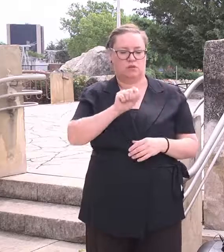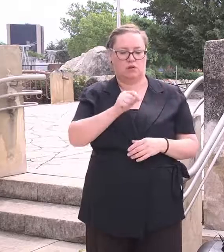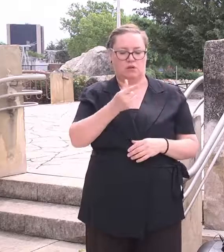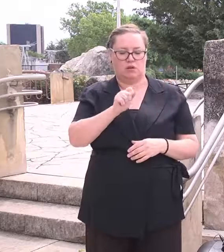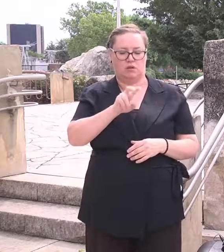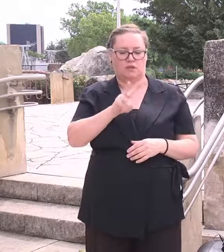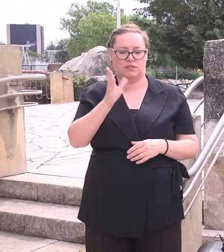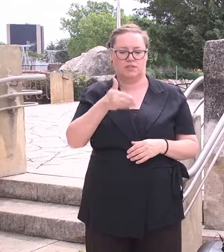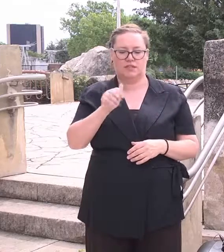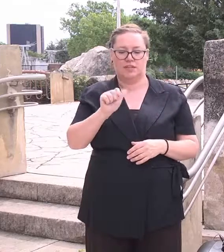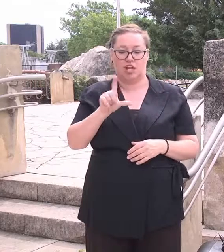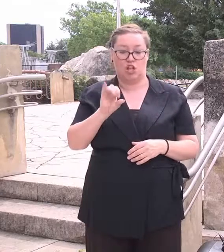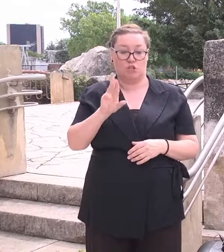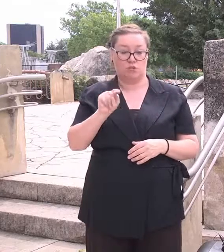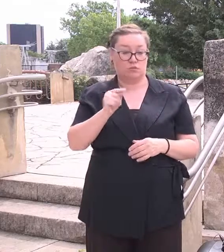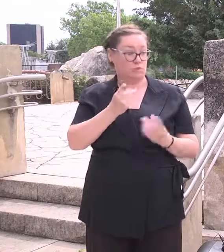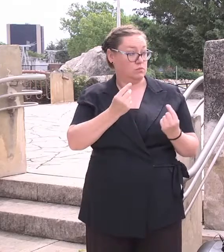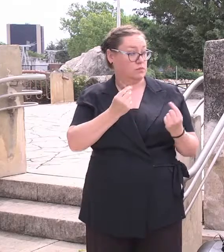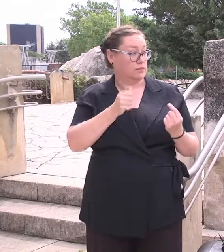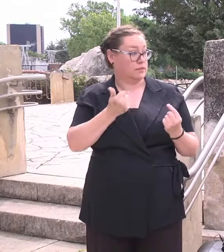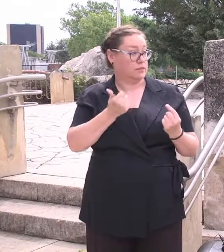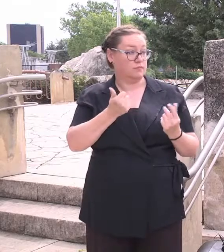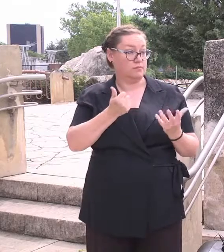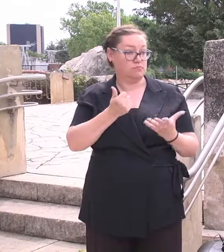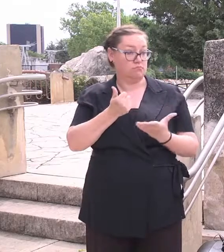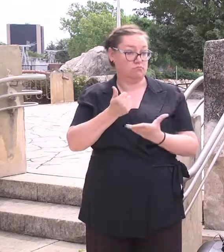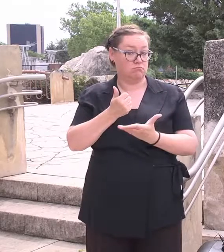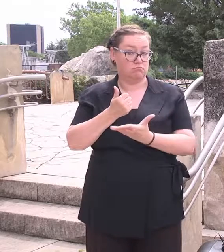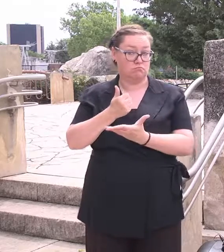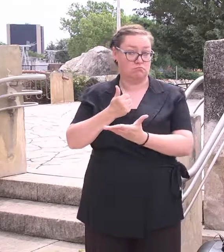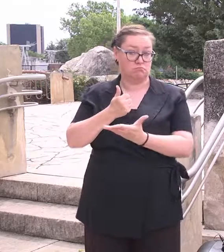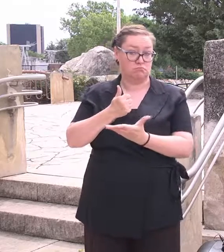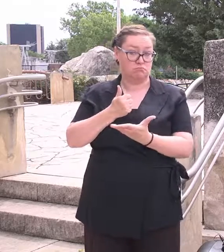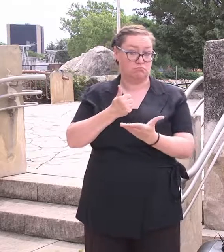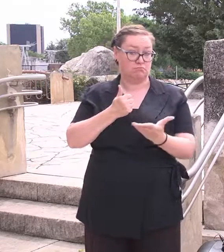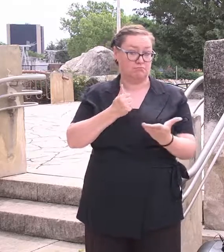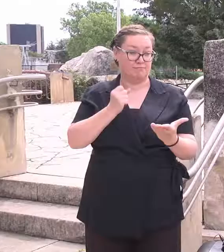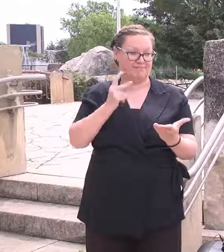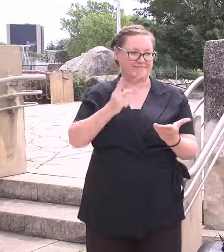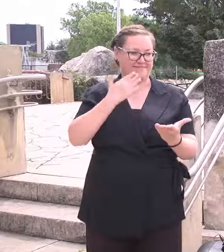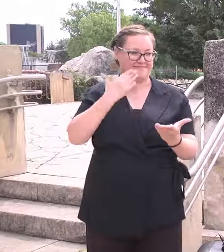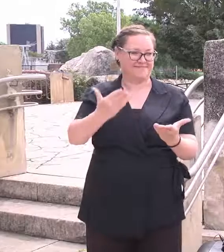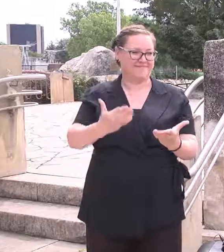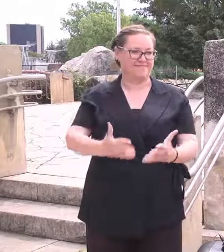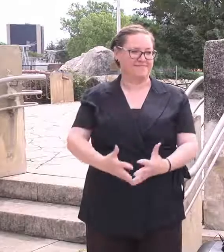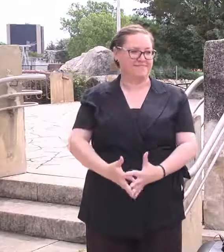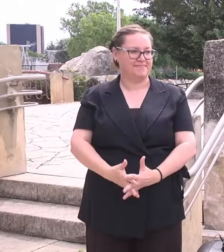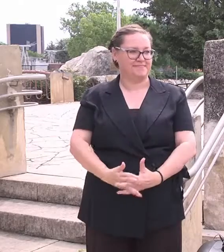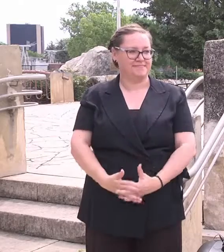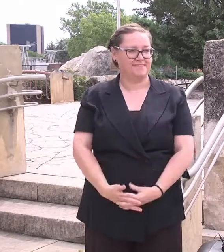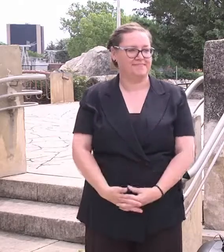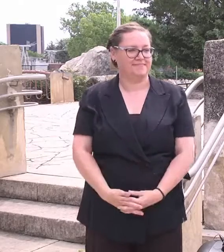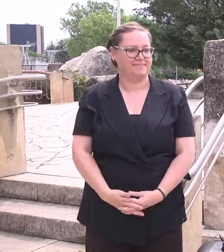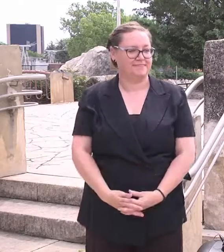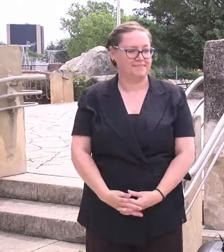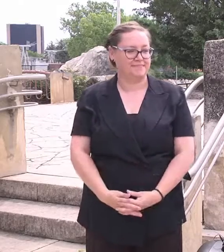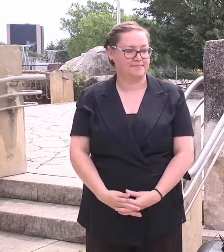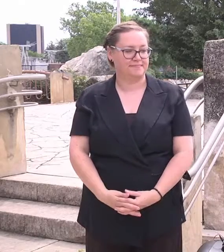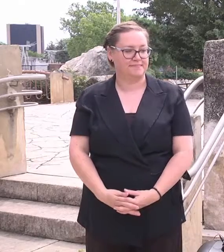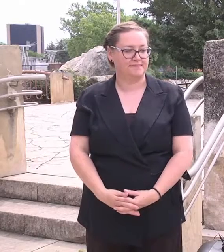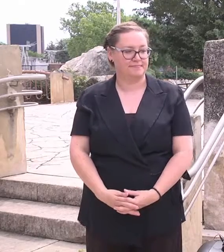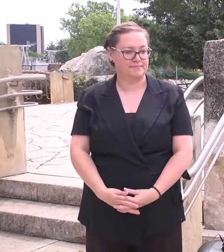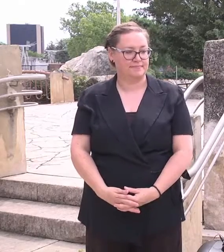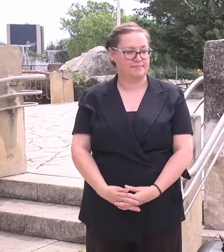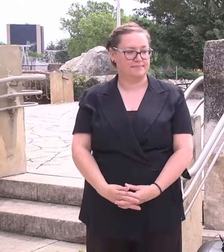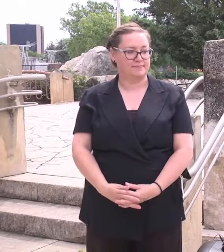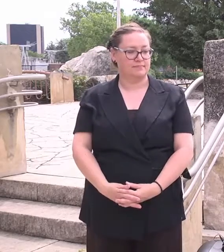any anything else before I step down all right thank thank you all right any other